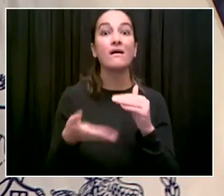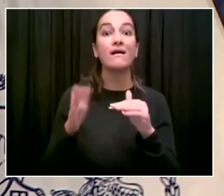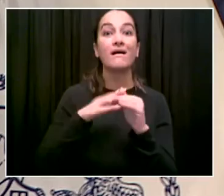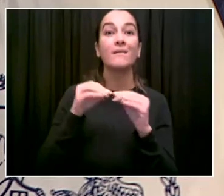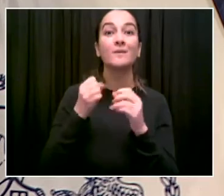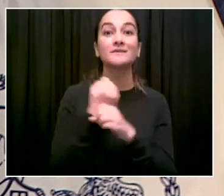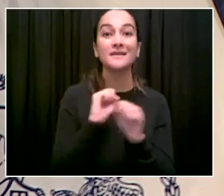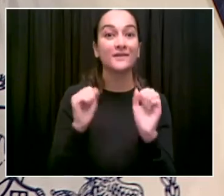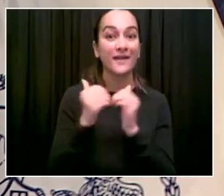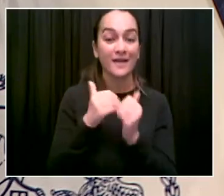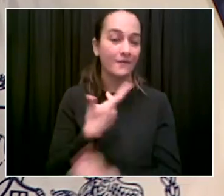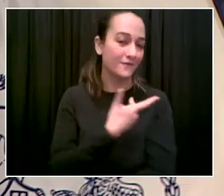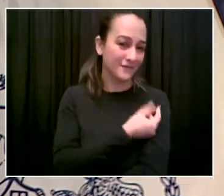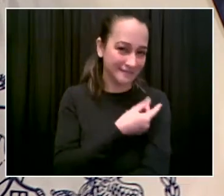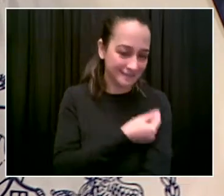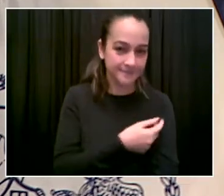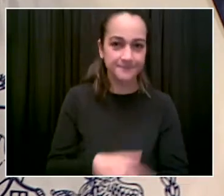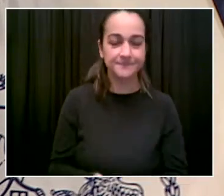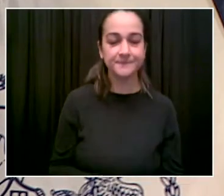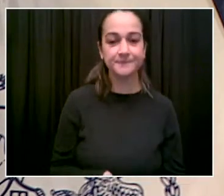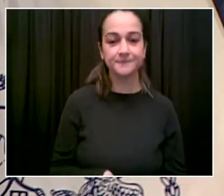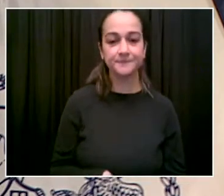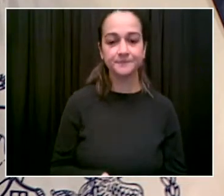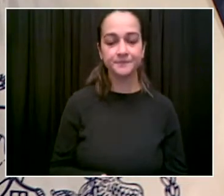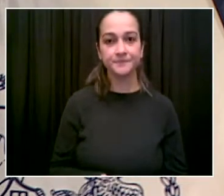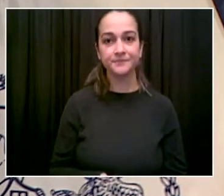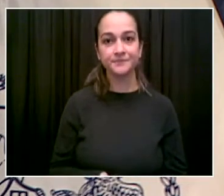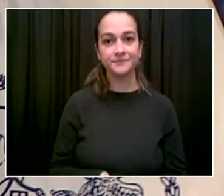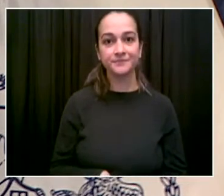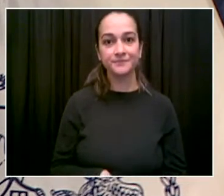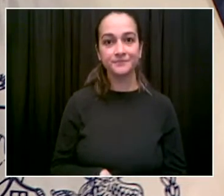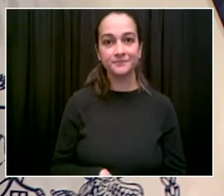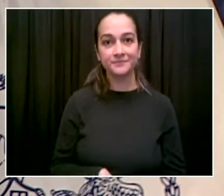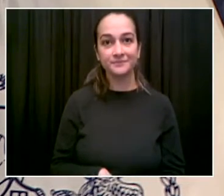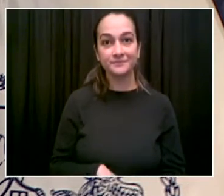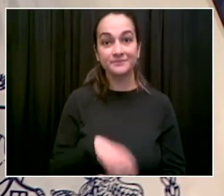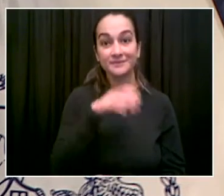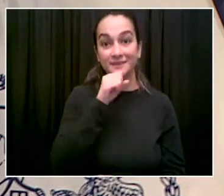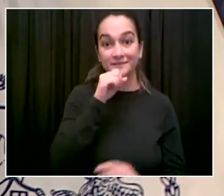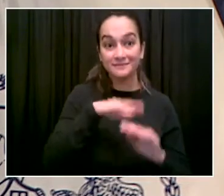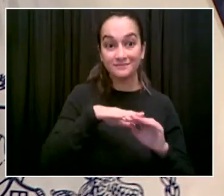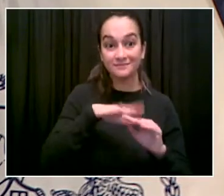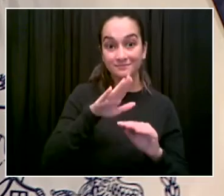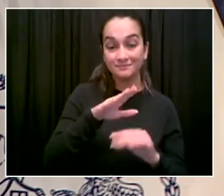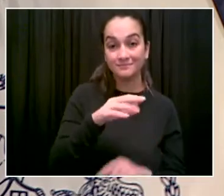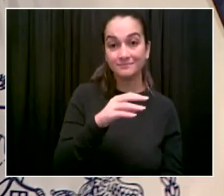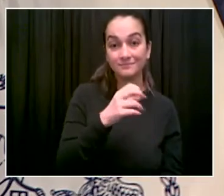THEN CITYWIDE 5.4 MILLION PEOPLE OF HAD AT